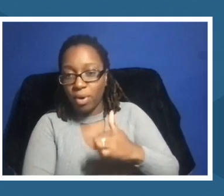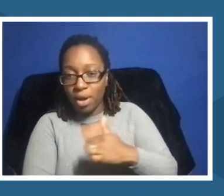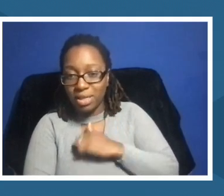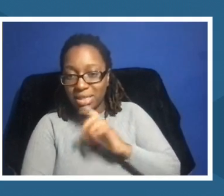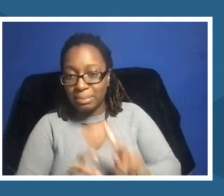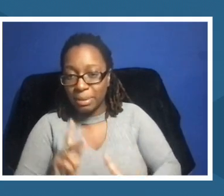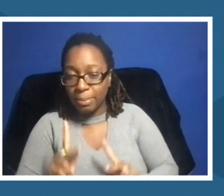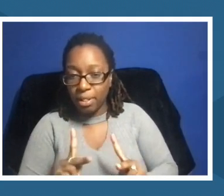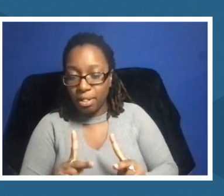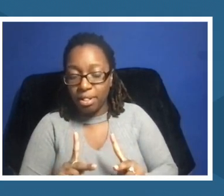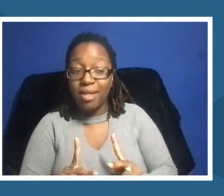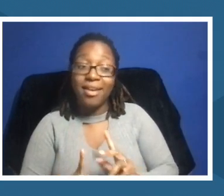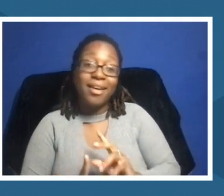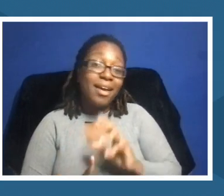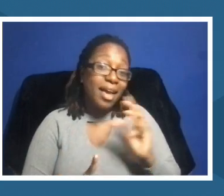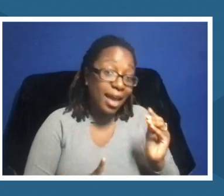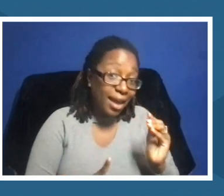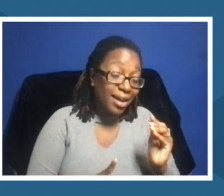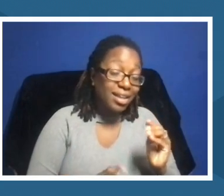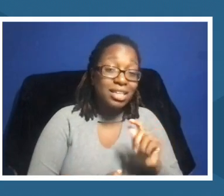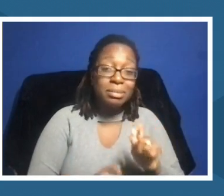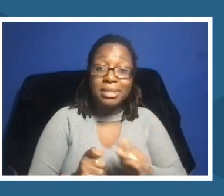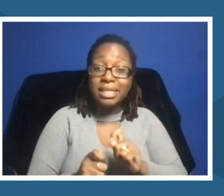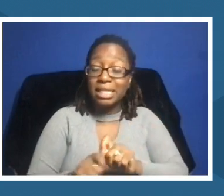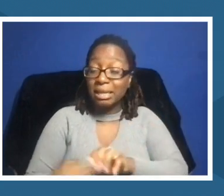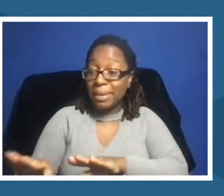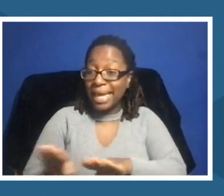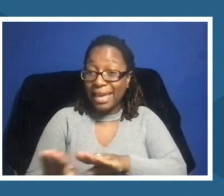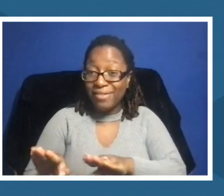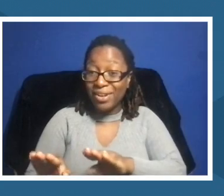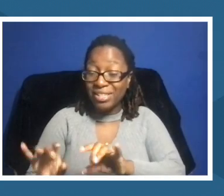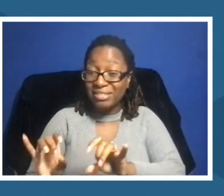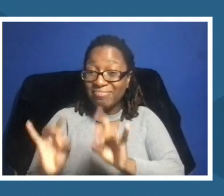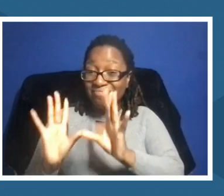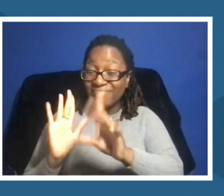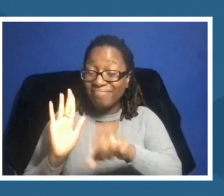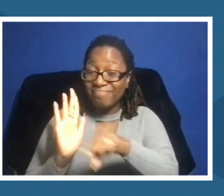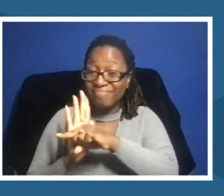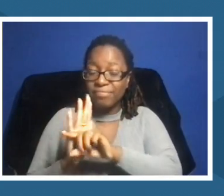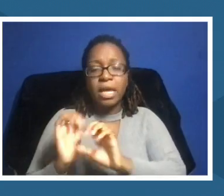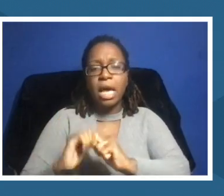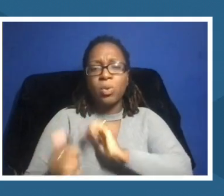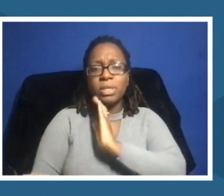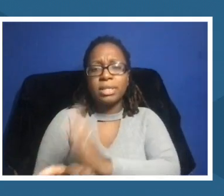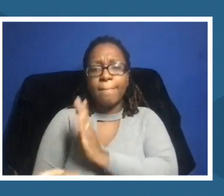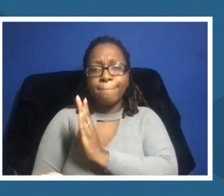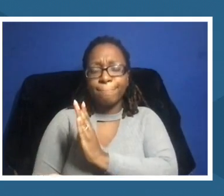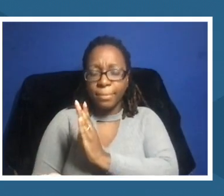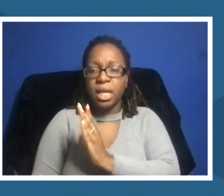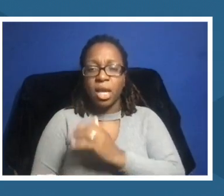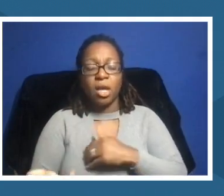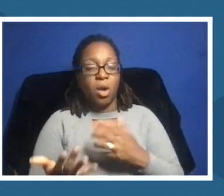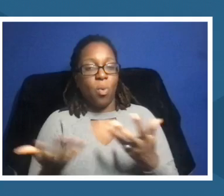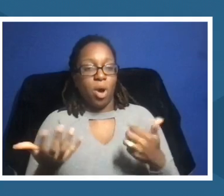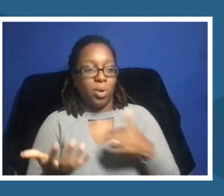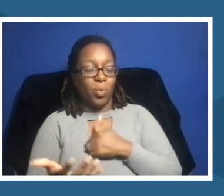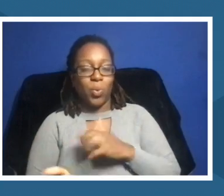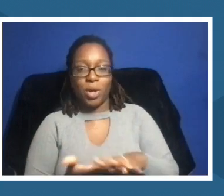certain behaviors and interrogate them a little bit reflect on maybe what we've